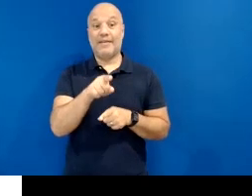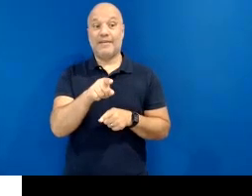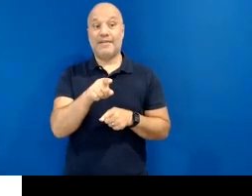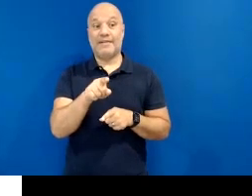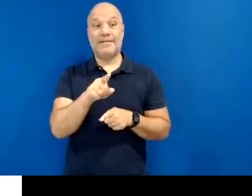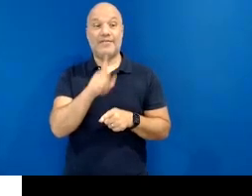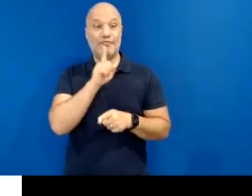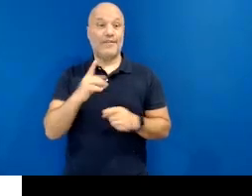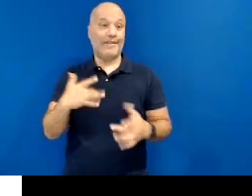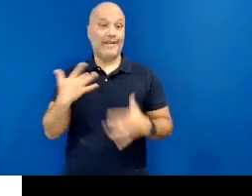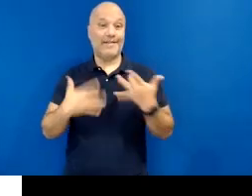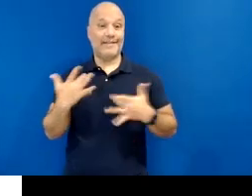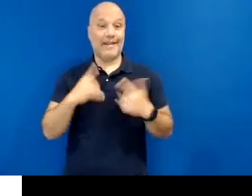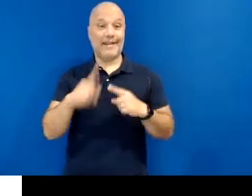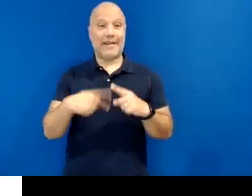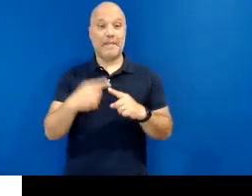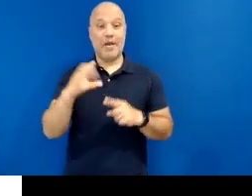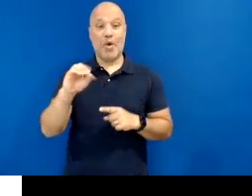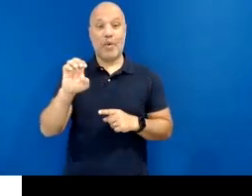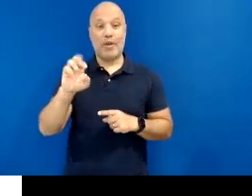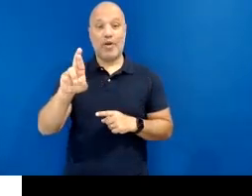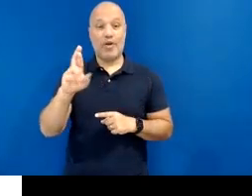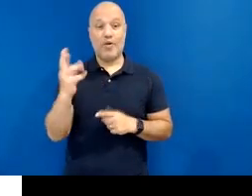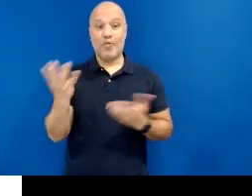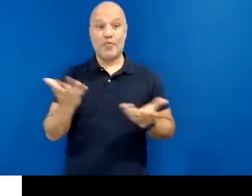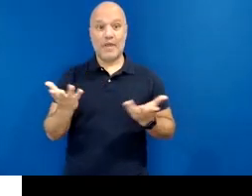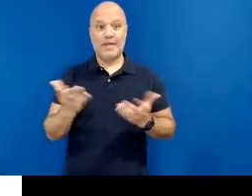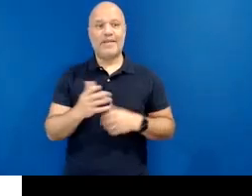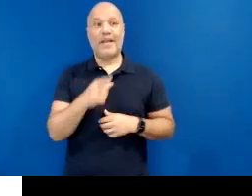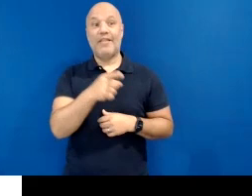about using OER is that these sources, again,